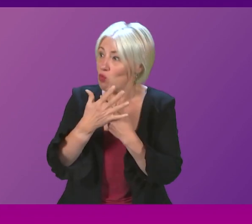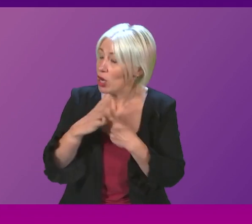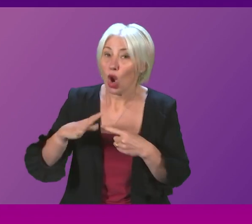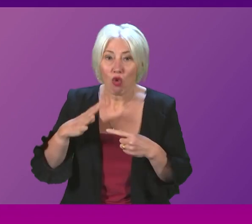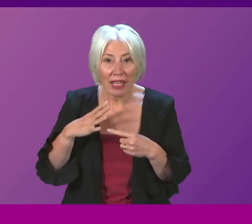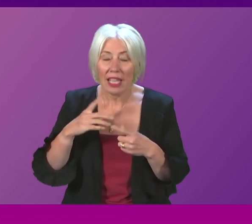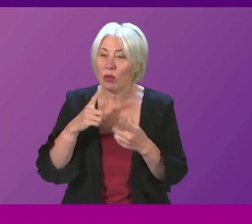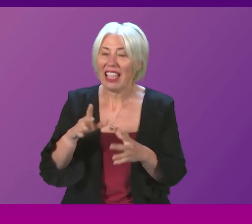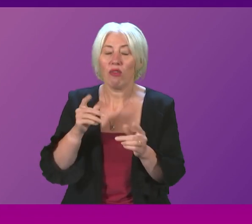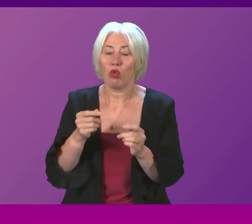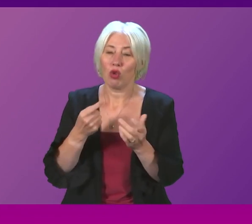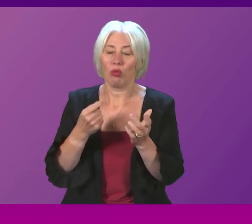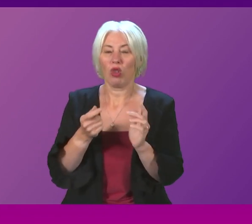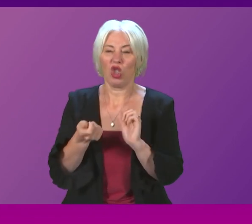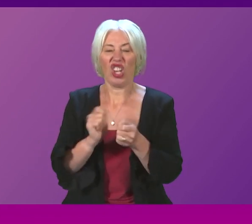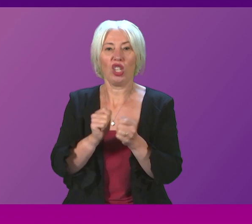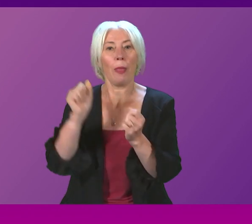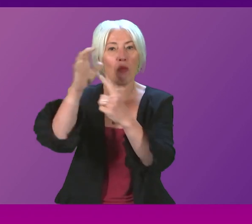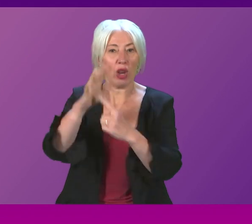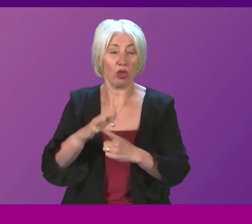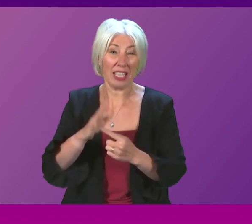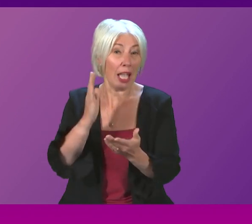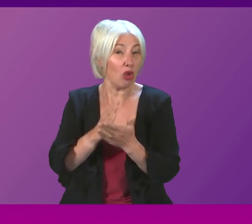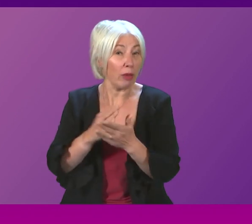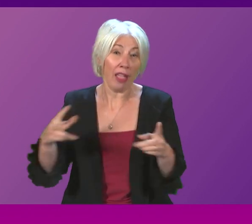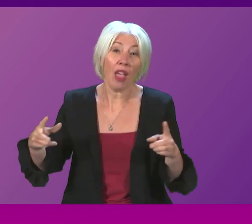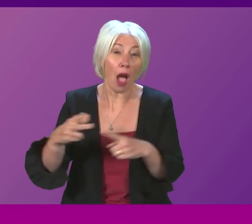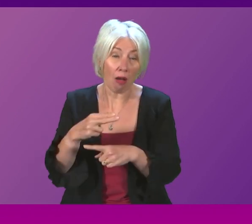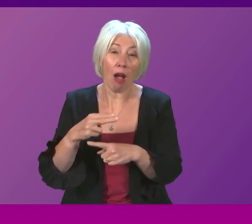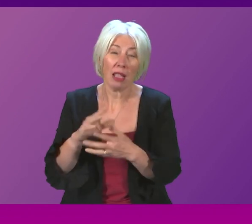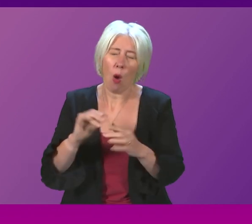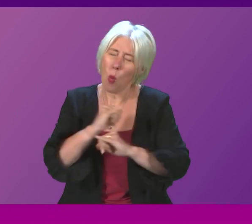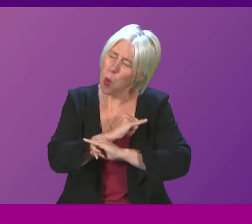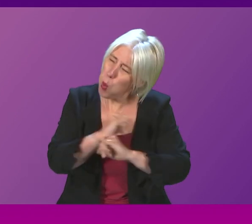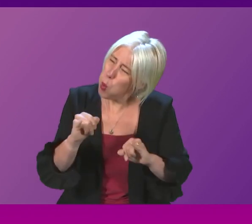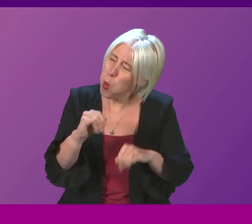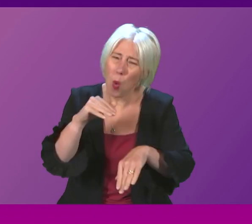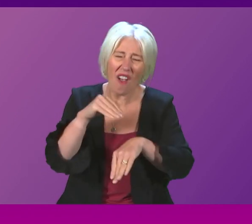Let us call it what it is: a cut that is having devastating consequences for staff and patients.